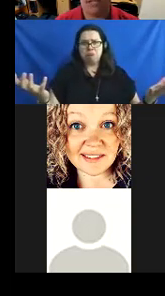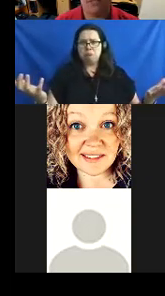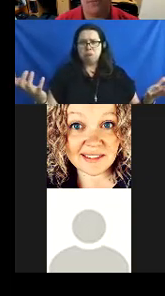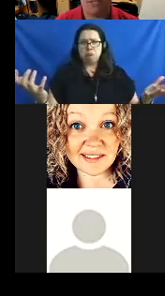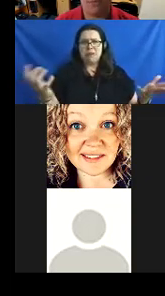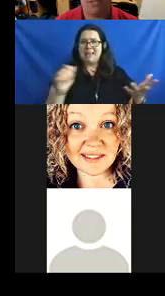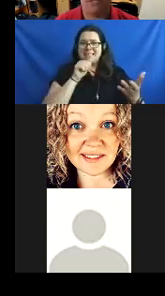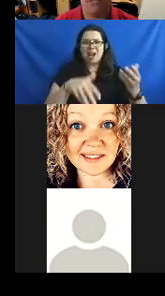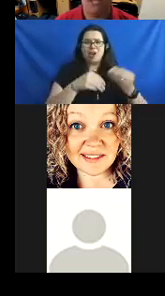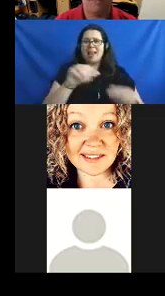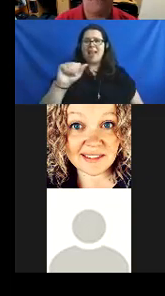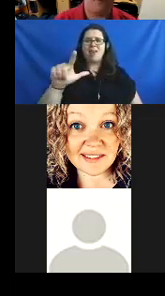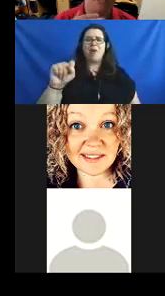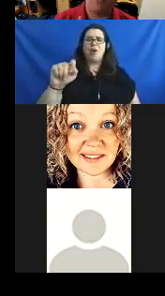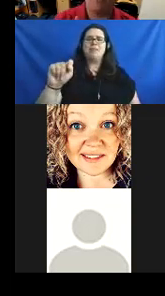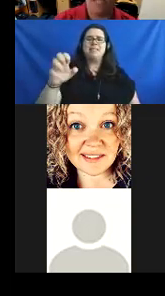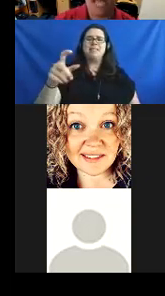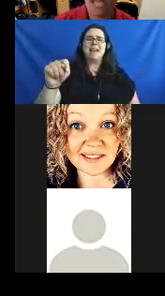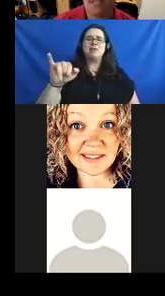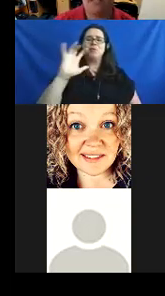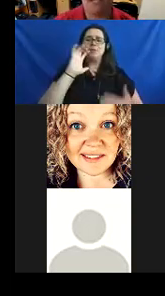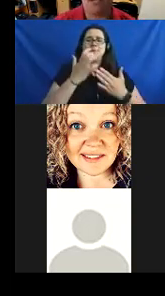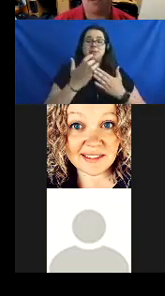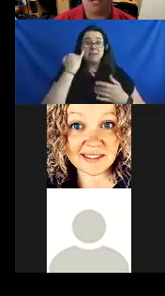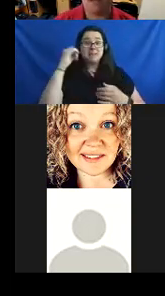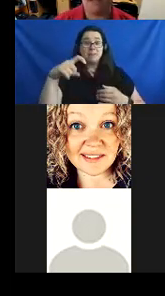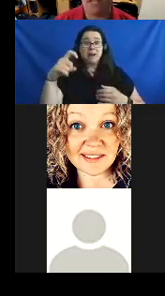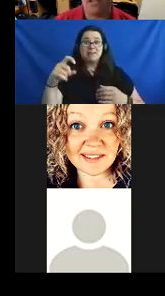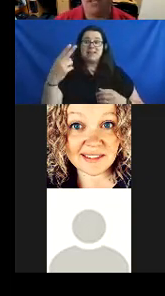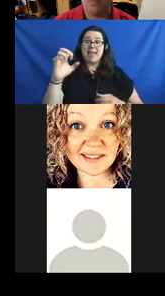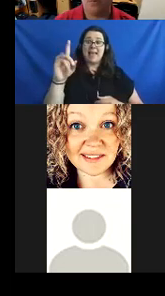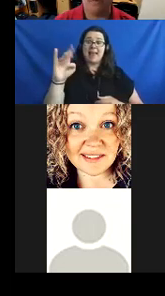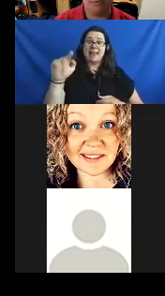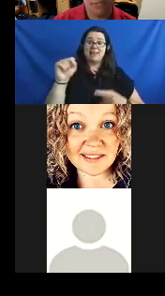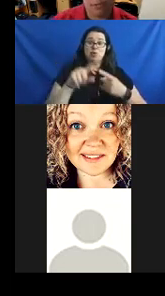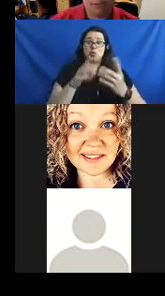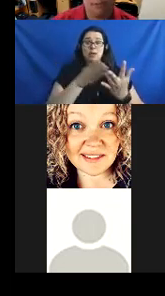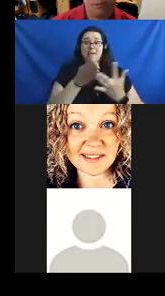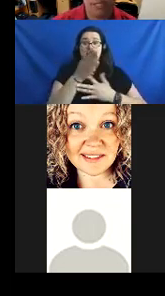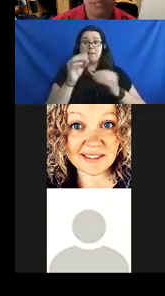TEXT TO THE IMAGES. IF THERE ARE HEADINGS TO NAVIGATE FLUIDLY THROUGH A